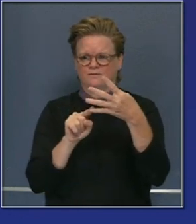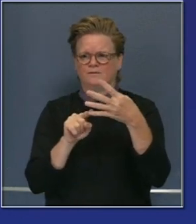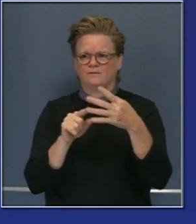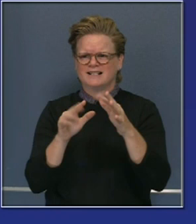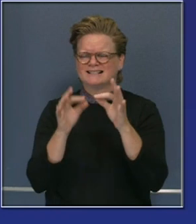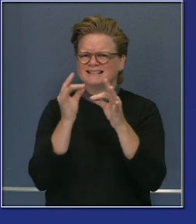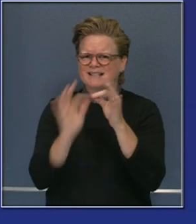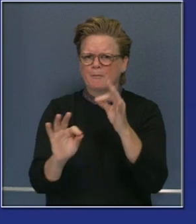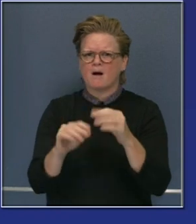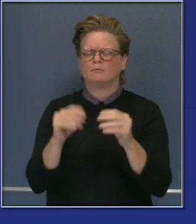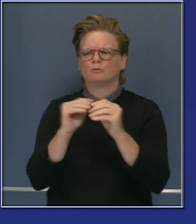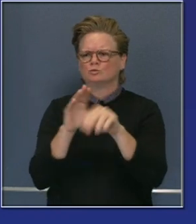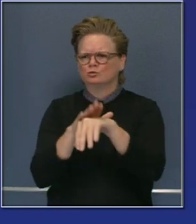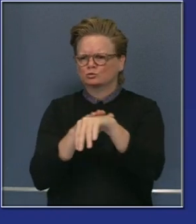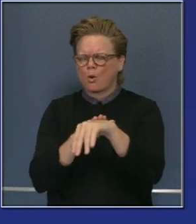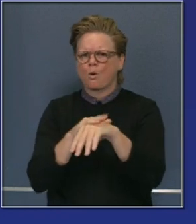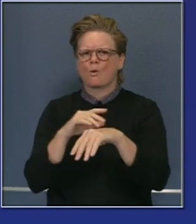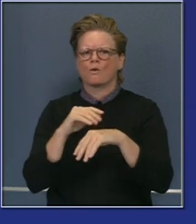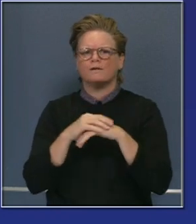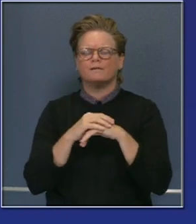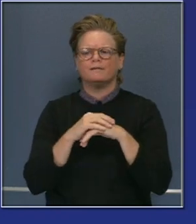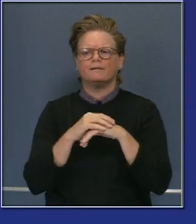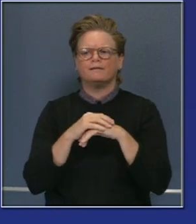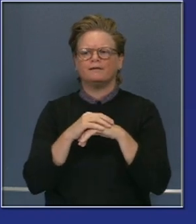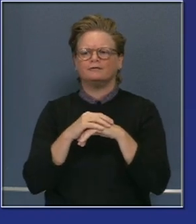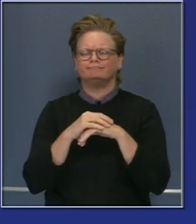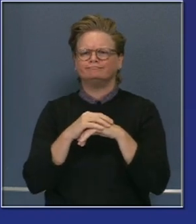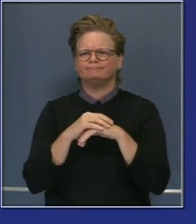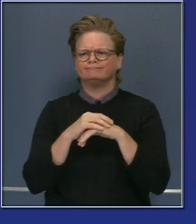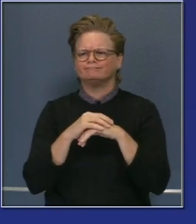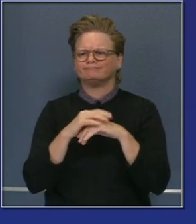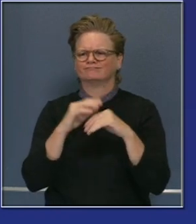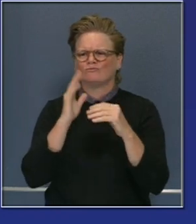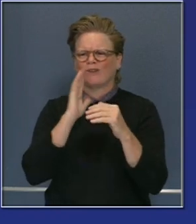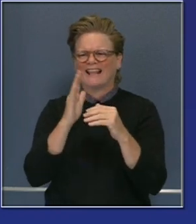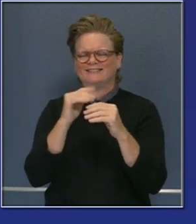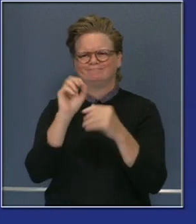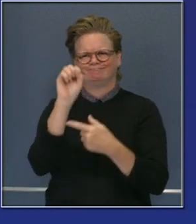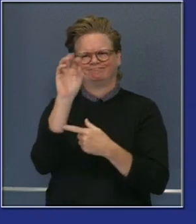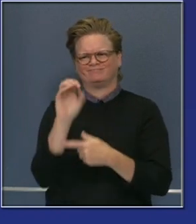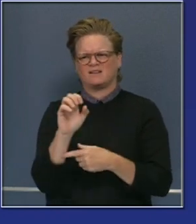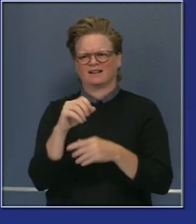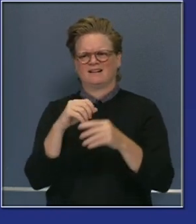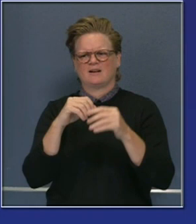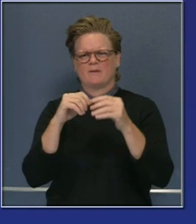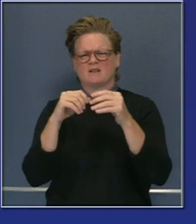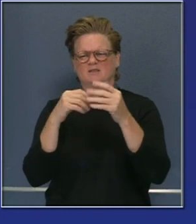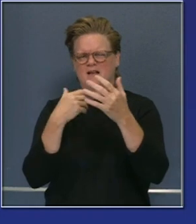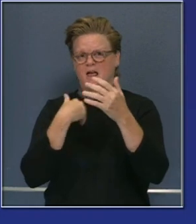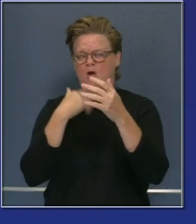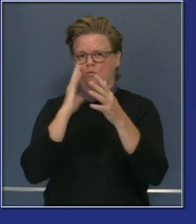CONSEQUENCE AND IN TERMS OF WHAT IT COVERS. SIMPLE ALSO